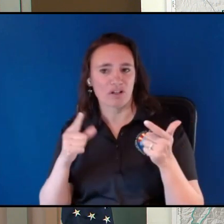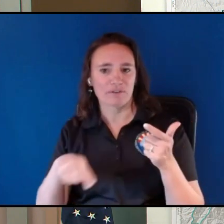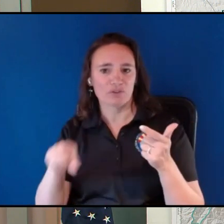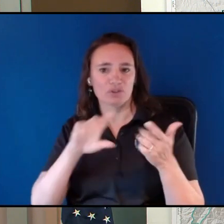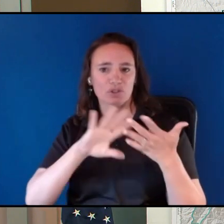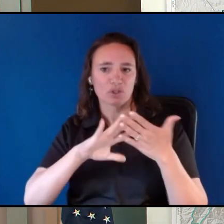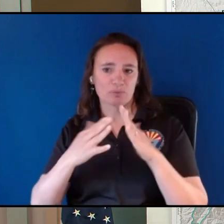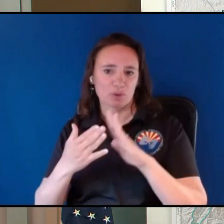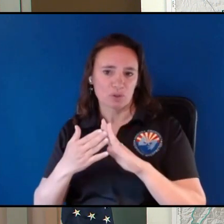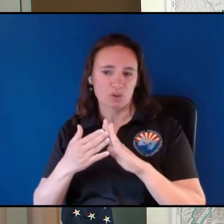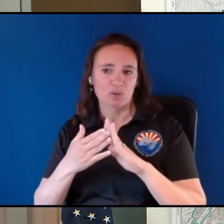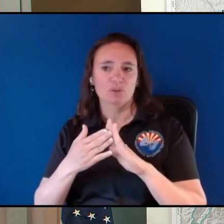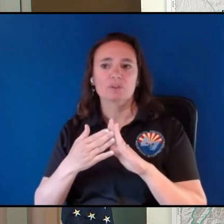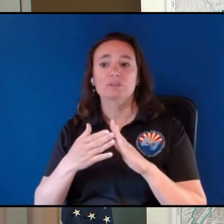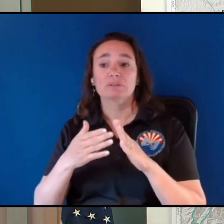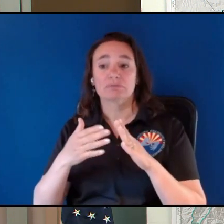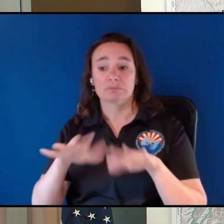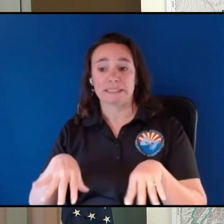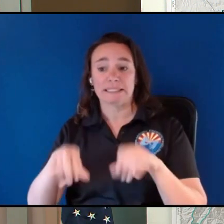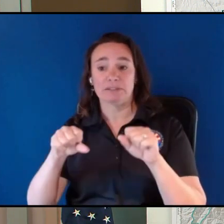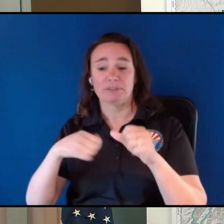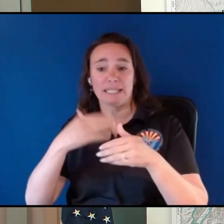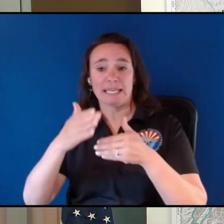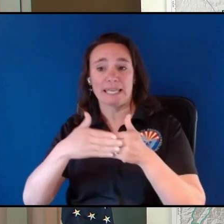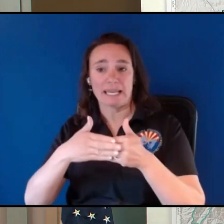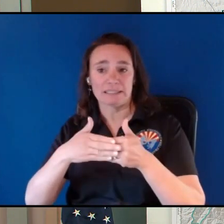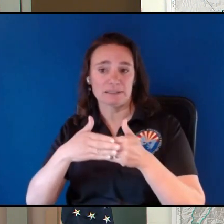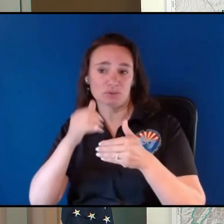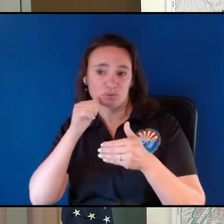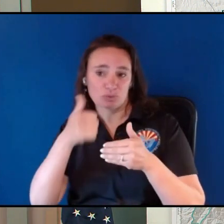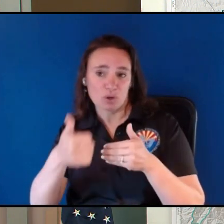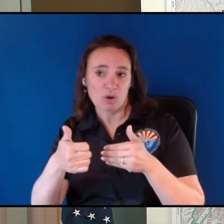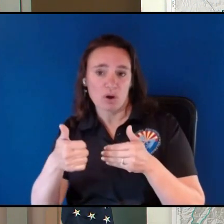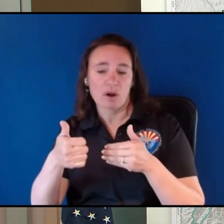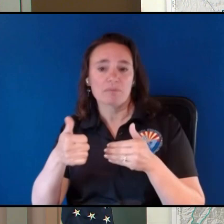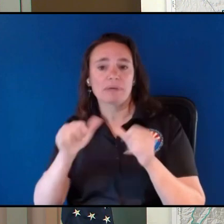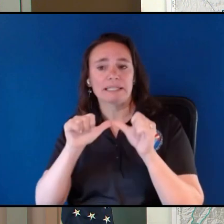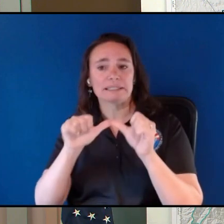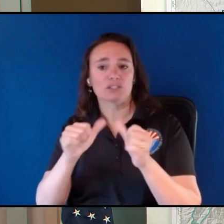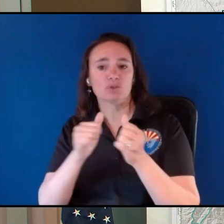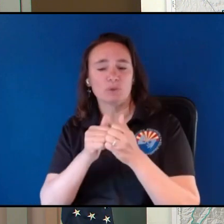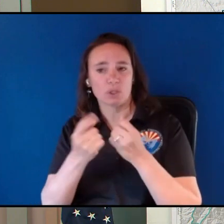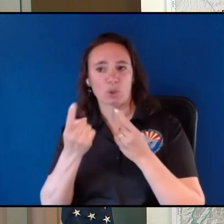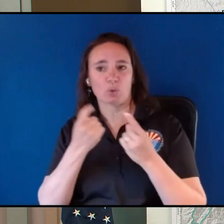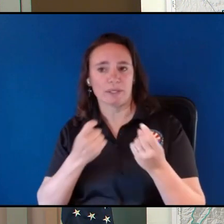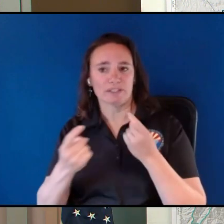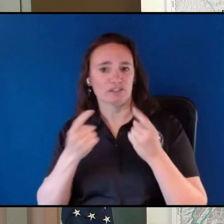will be taking over for me tomorrow but continue with your questions and we'll do the best we can to answer them.